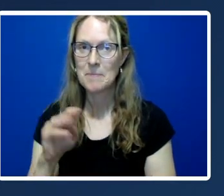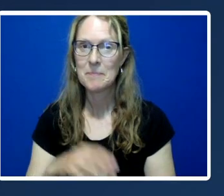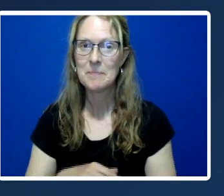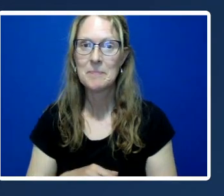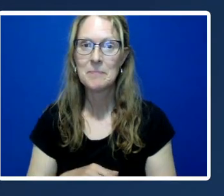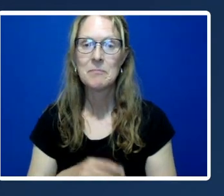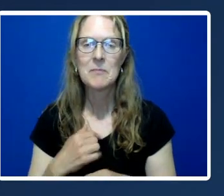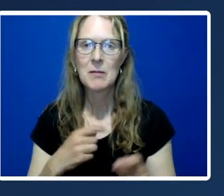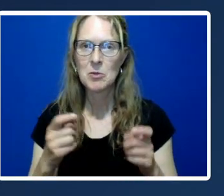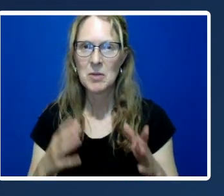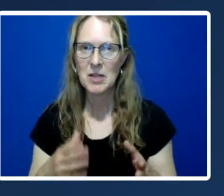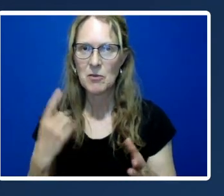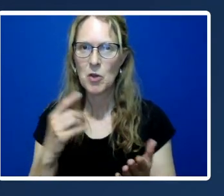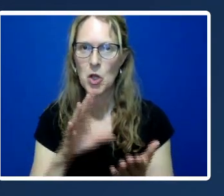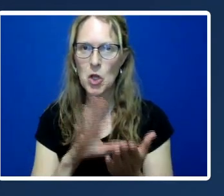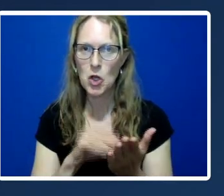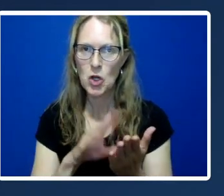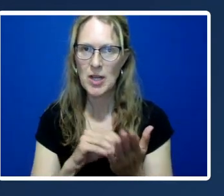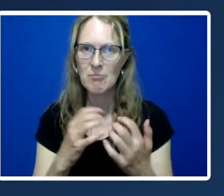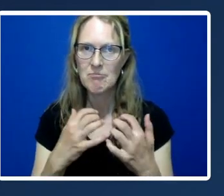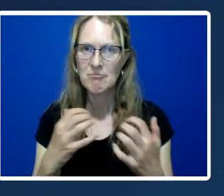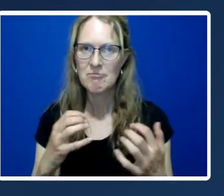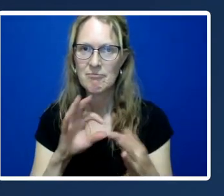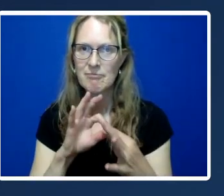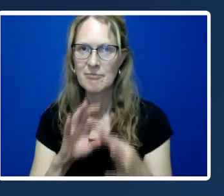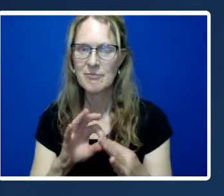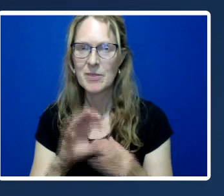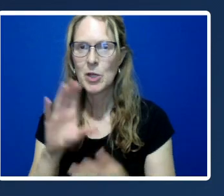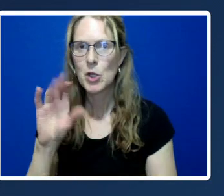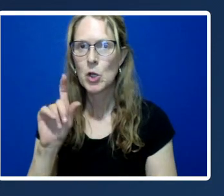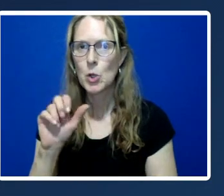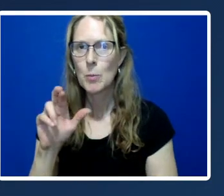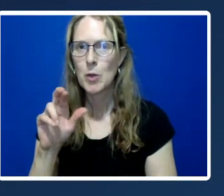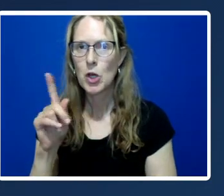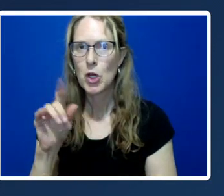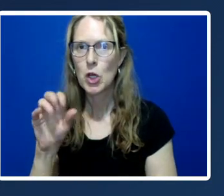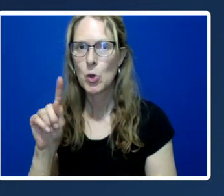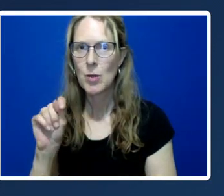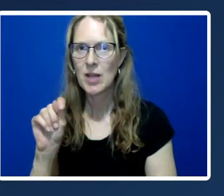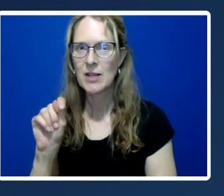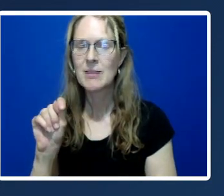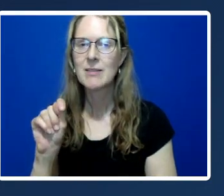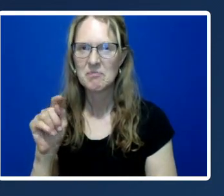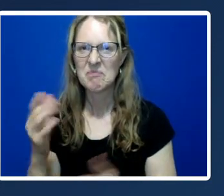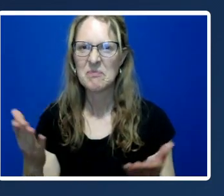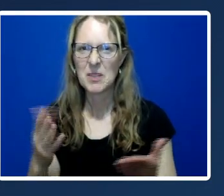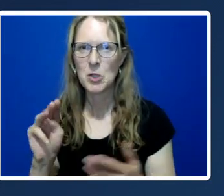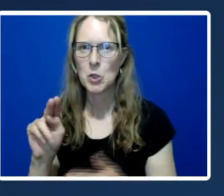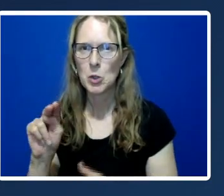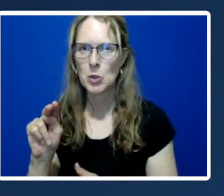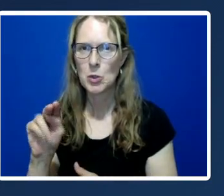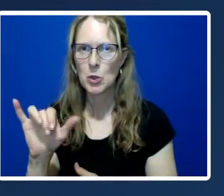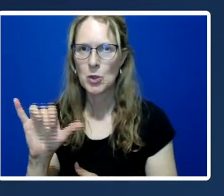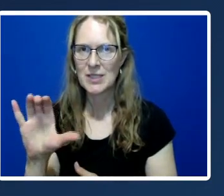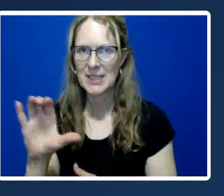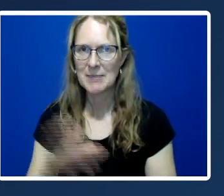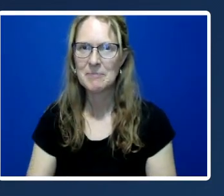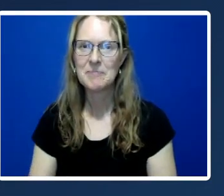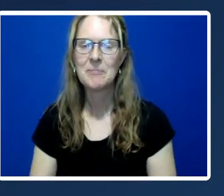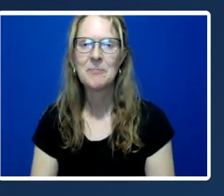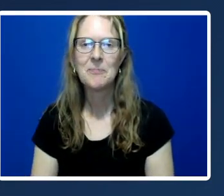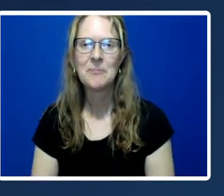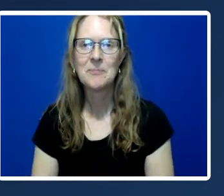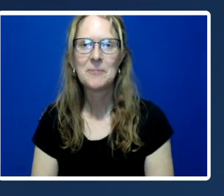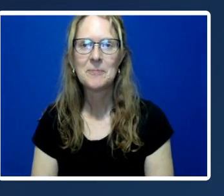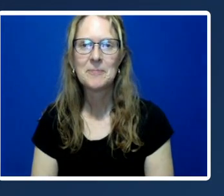and Audience Engagement at Cooper Hewitt, Smithsonian Design Museum in New York City.